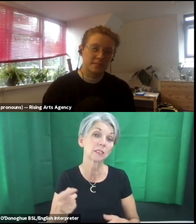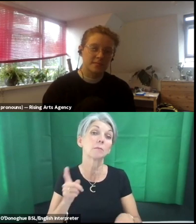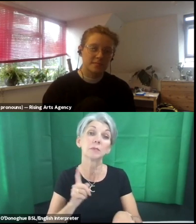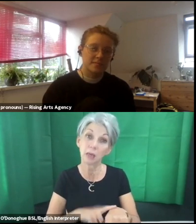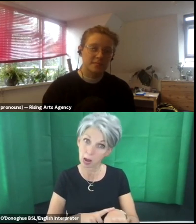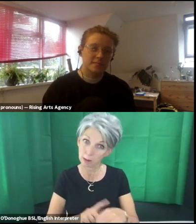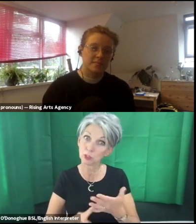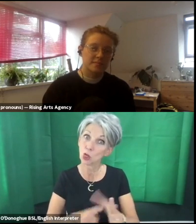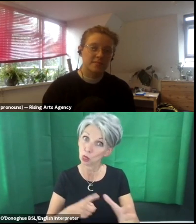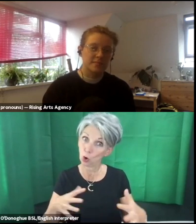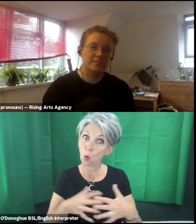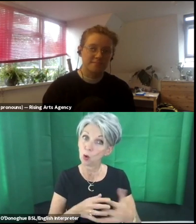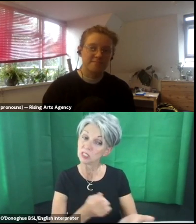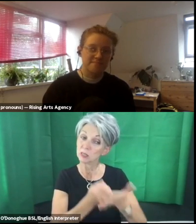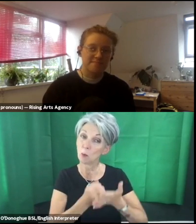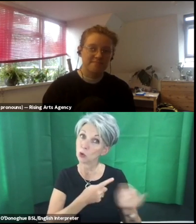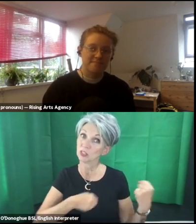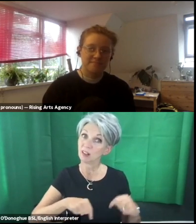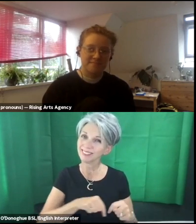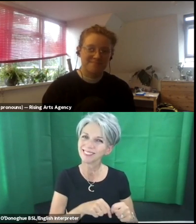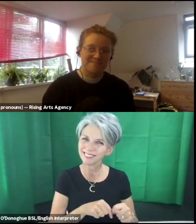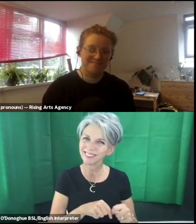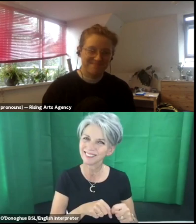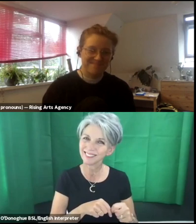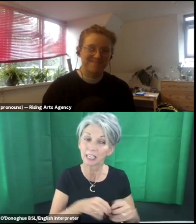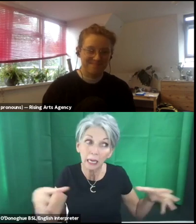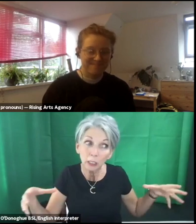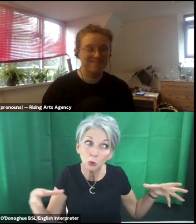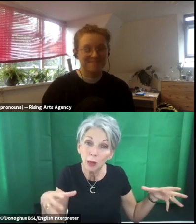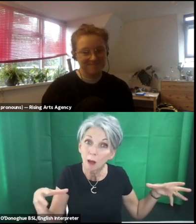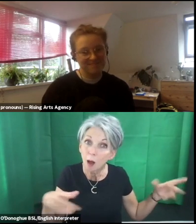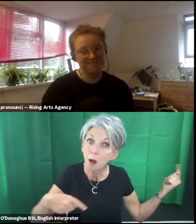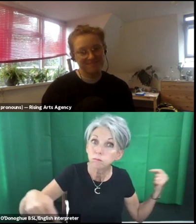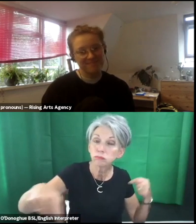And if we do get together, we could build power.